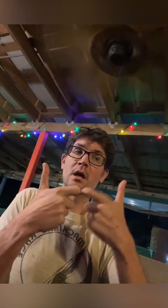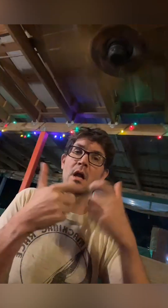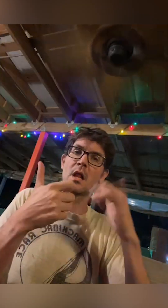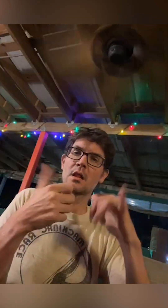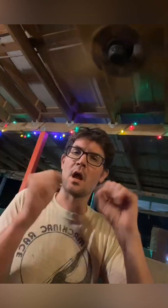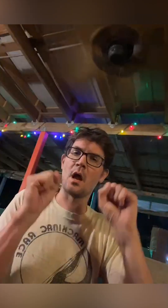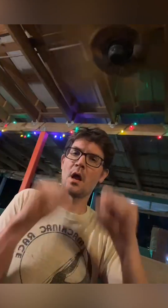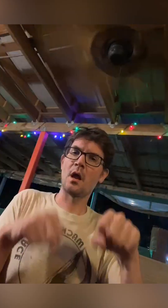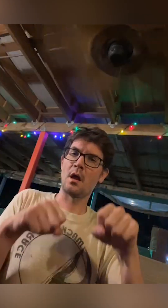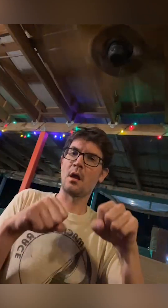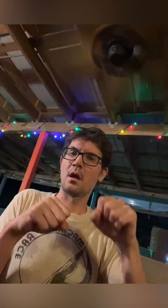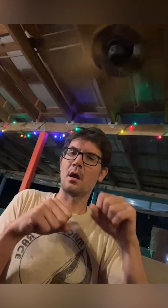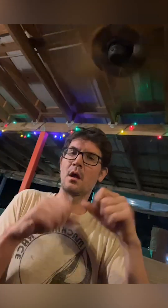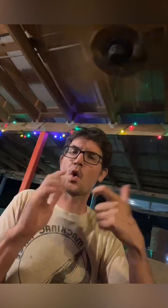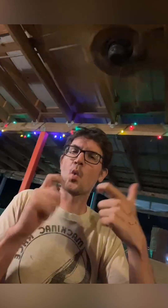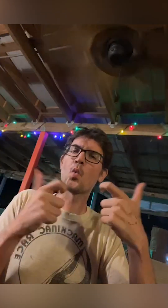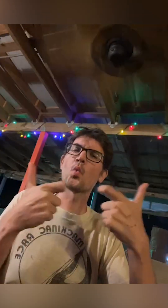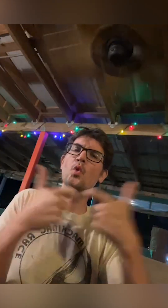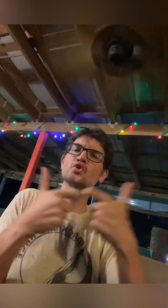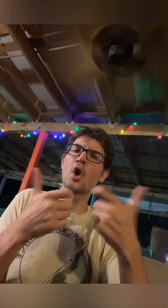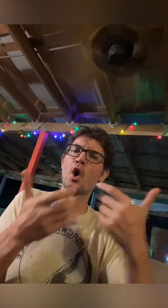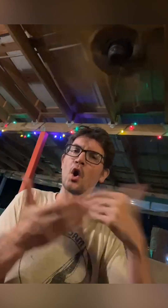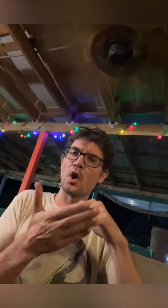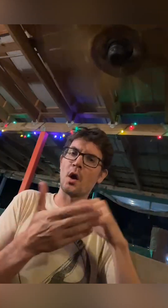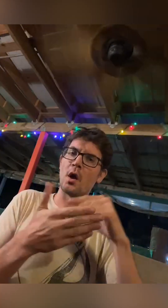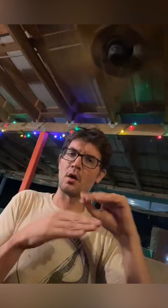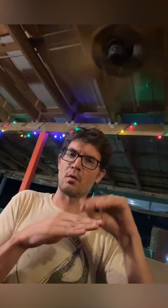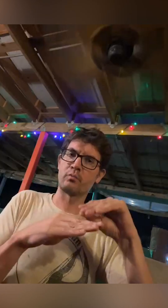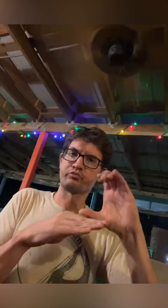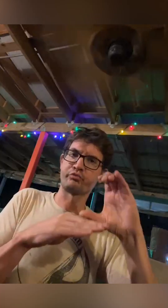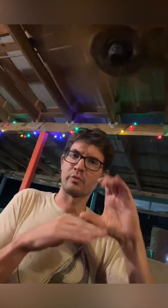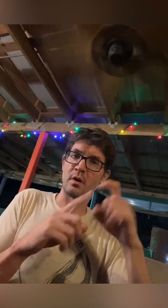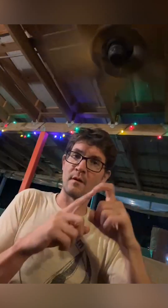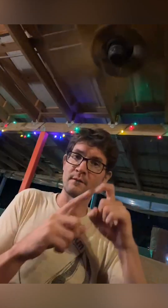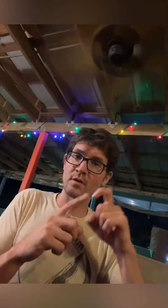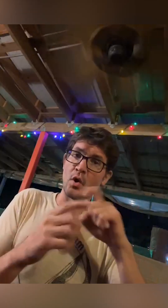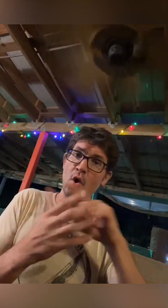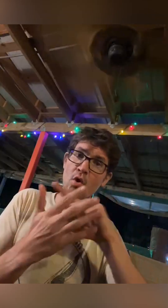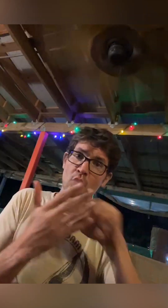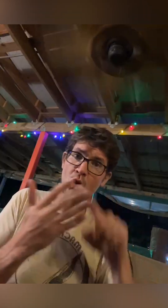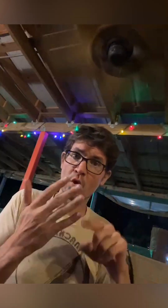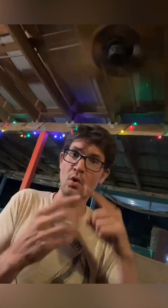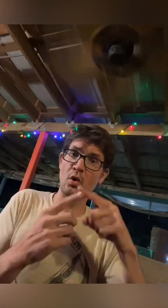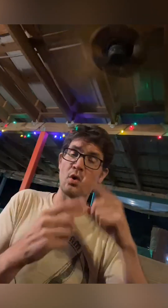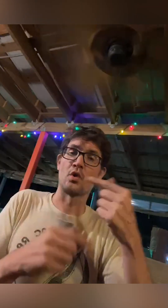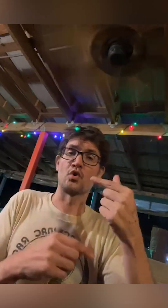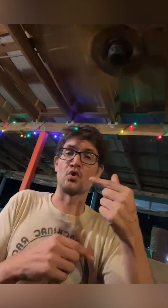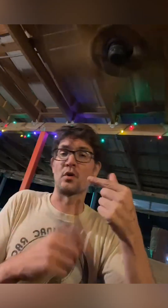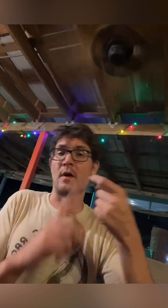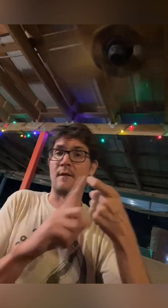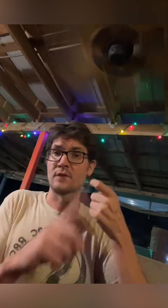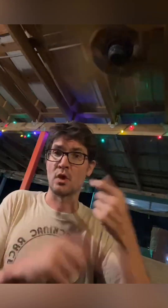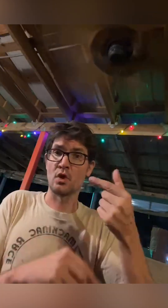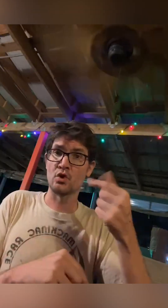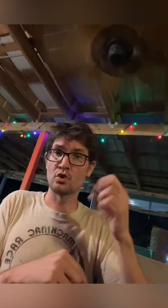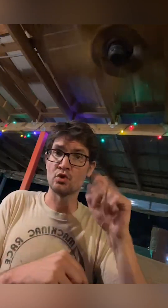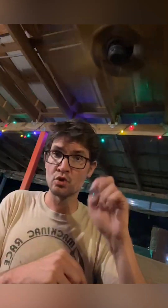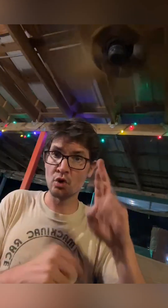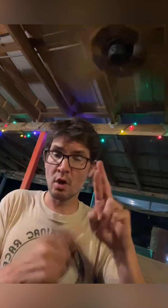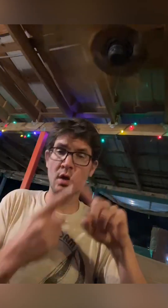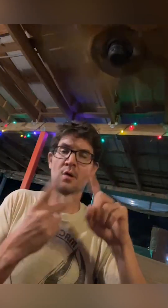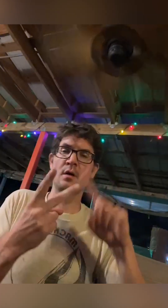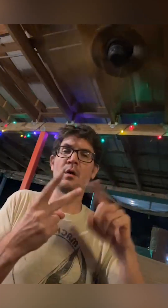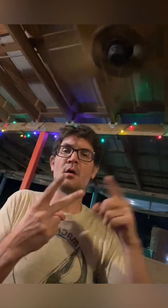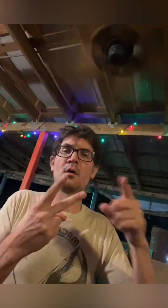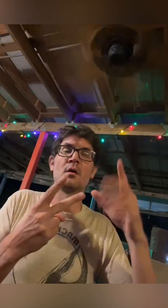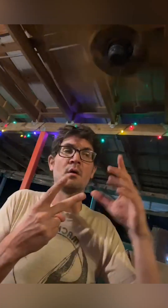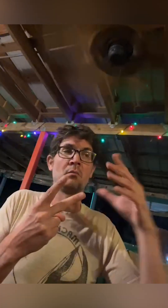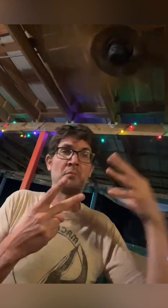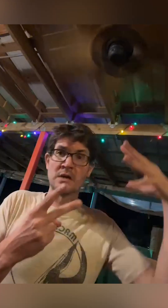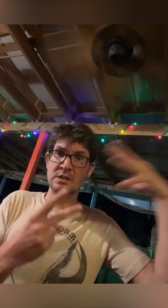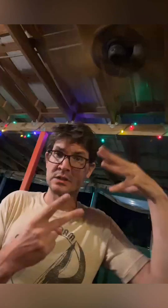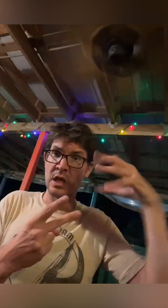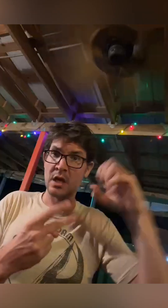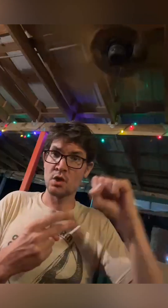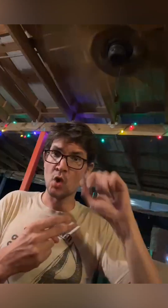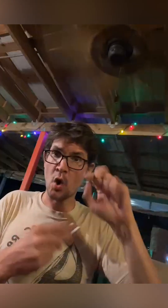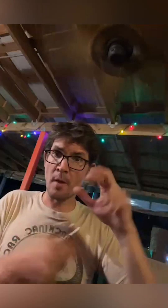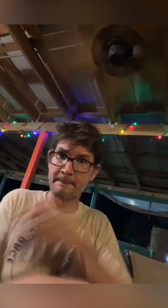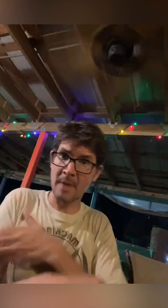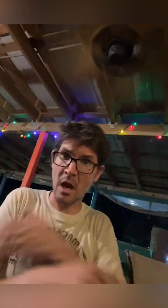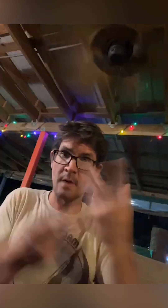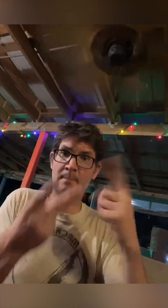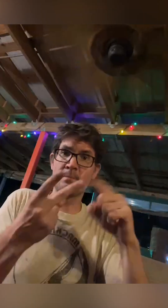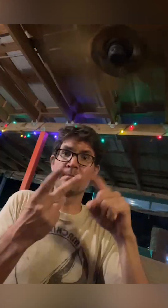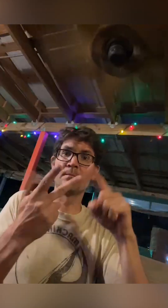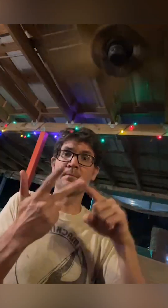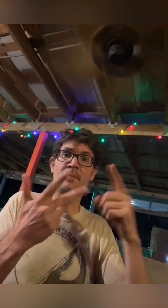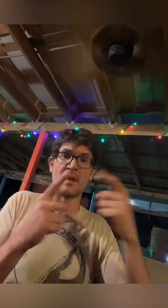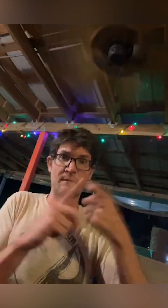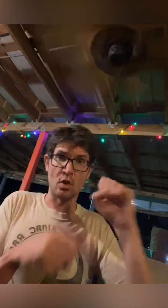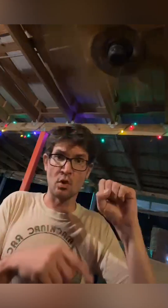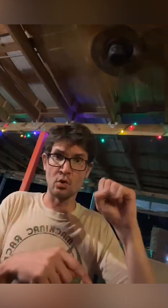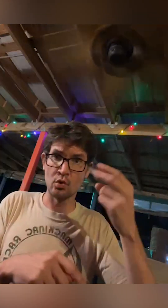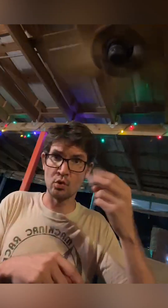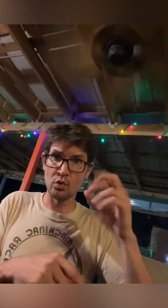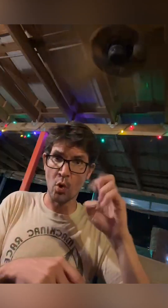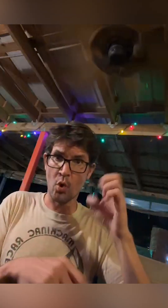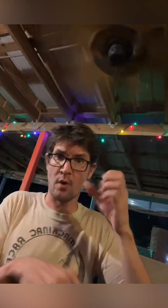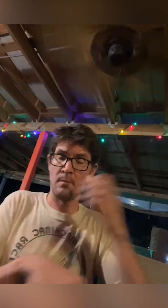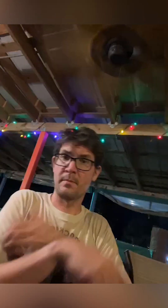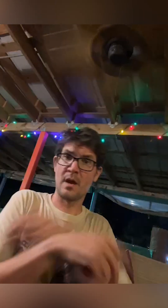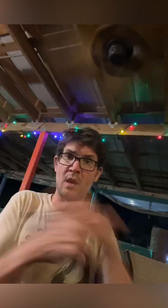My batteries can recharge from the generator, the solar panels, or the shore power.